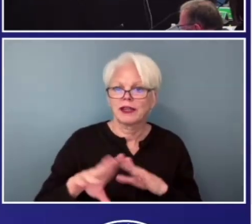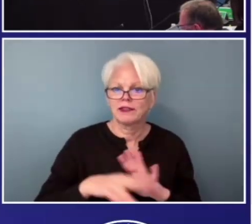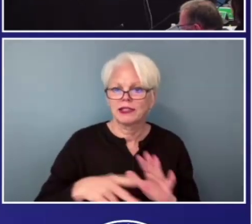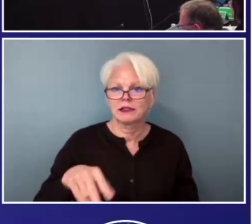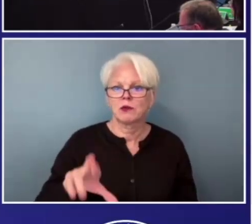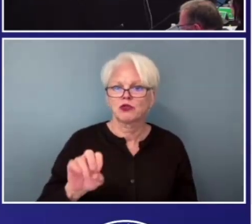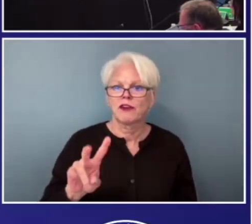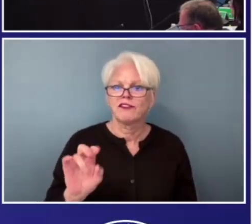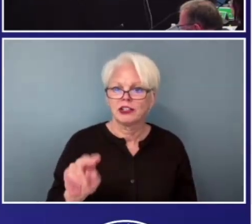Seems reasonable. Thank you.